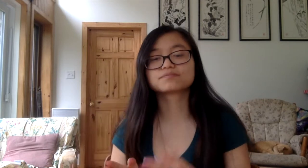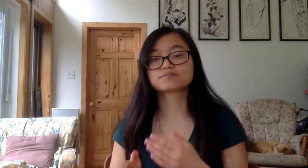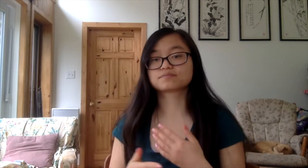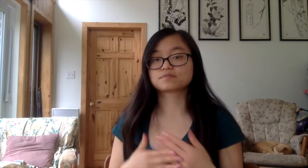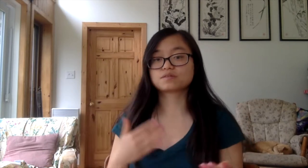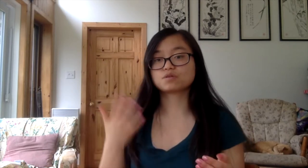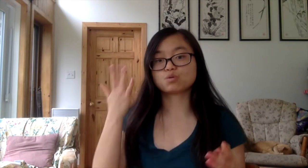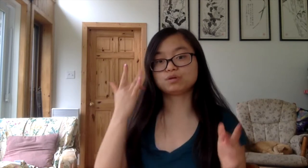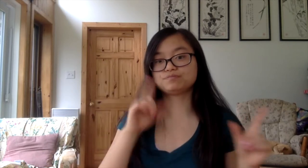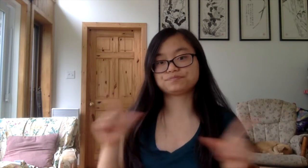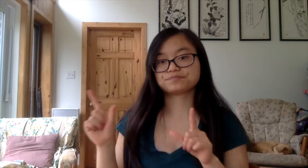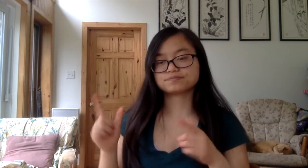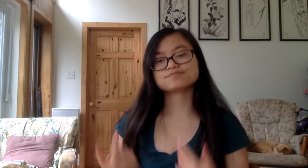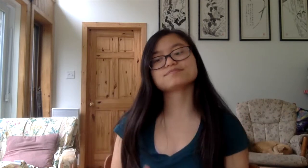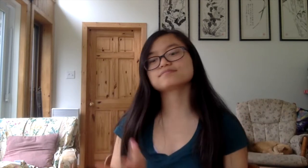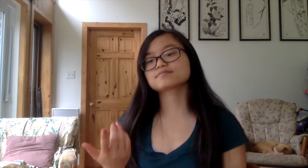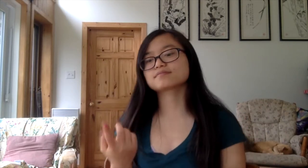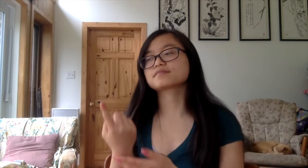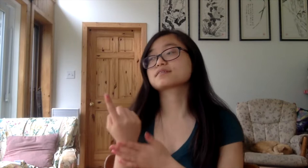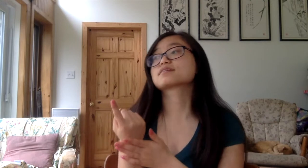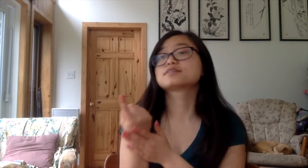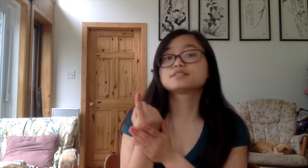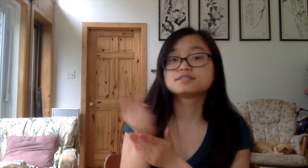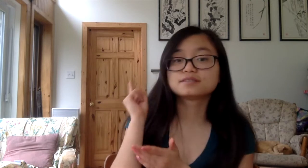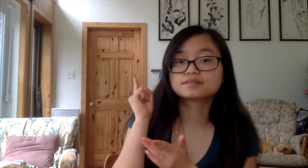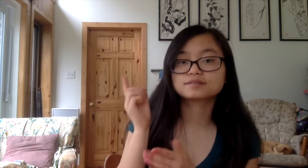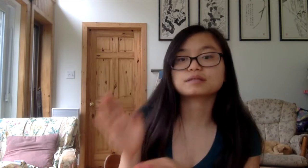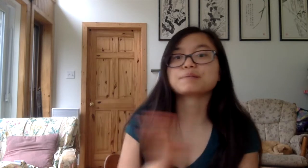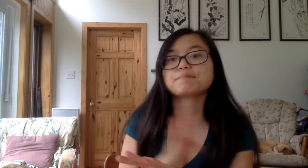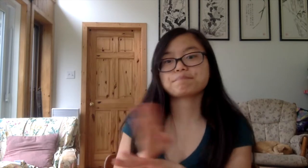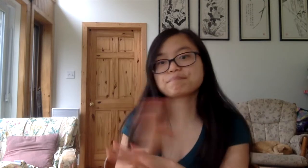Why I film a video?